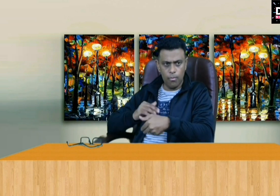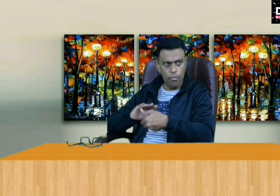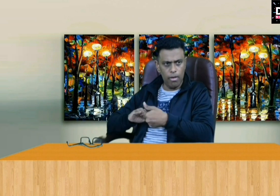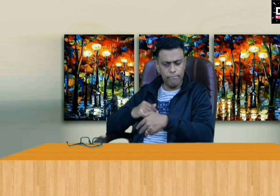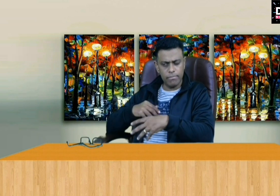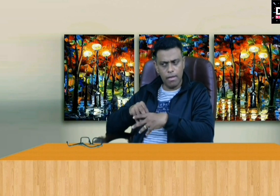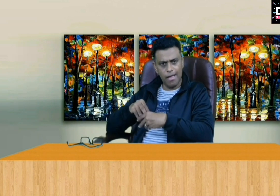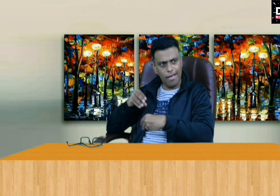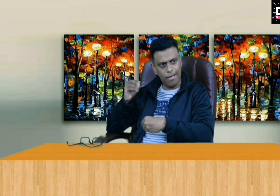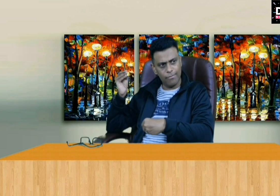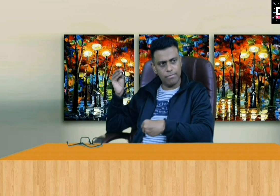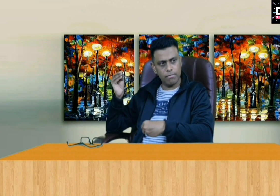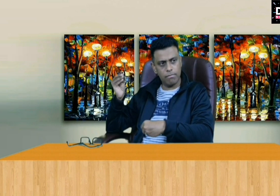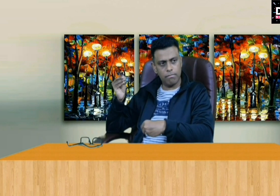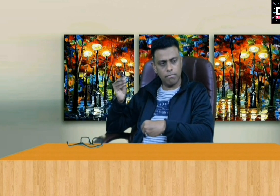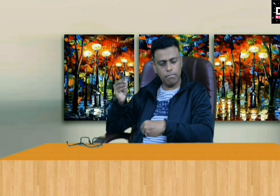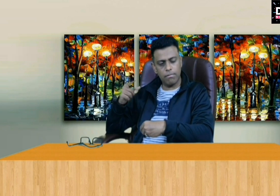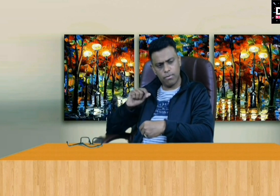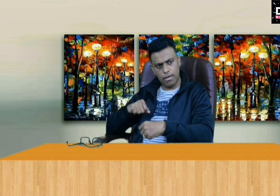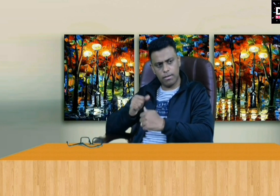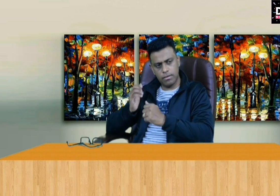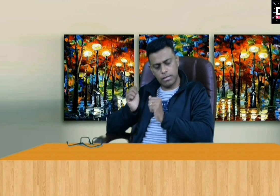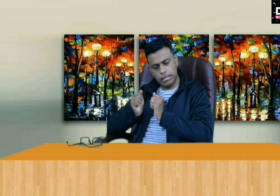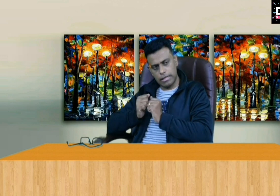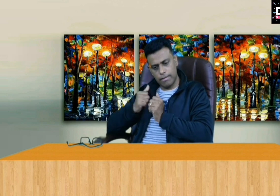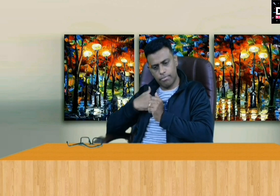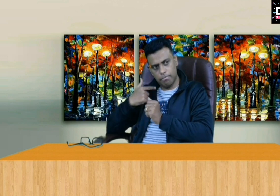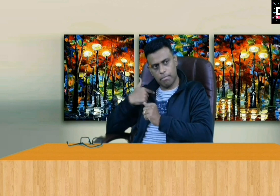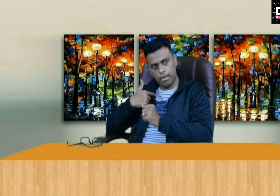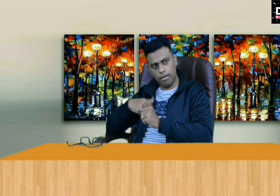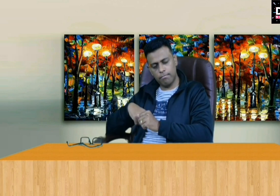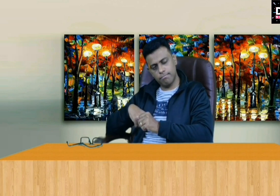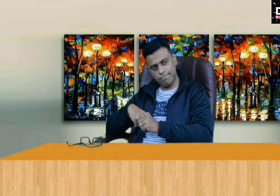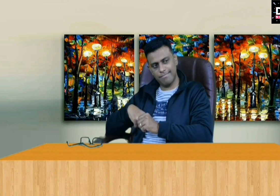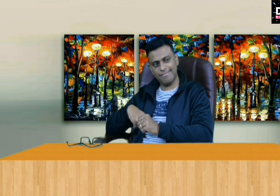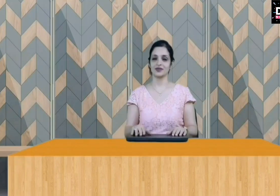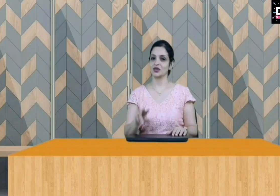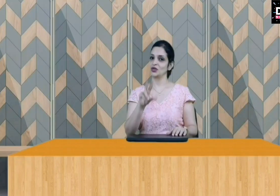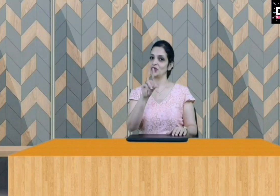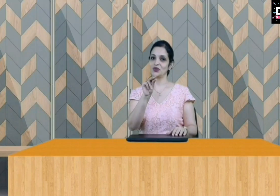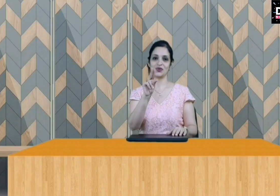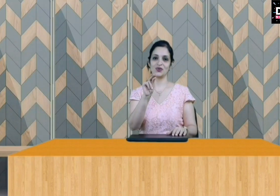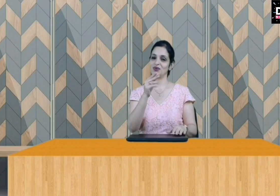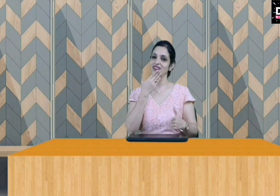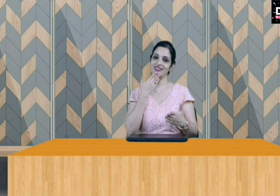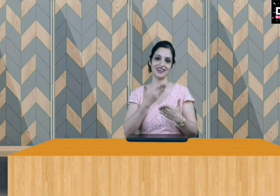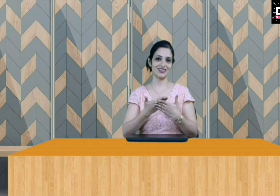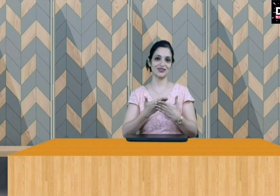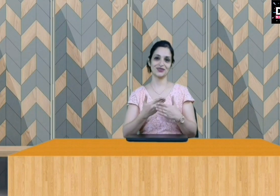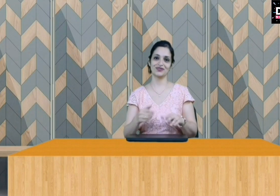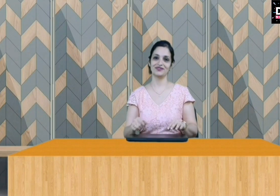My wife is out of town, You can stay with me No, Thanks you Sir